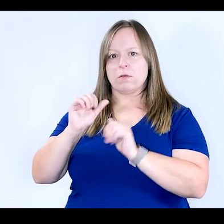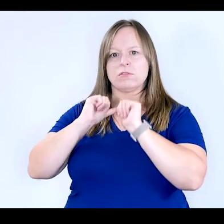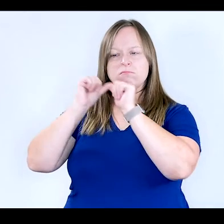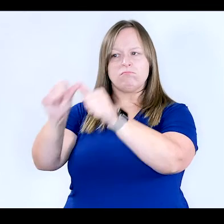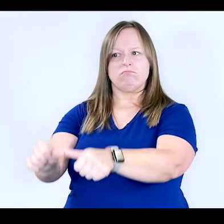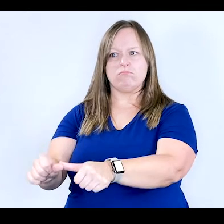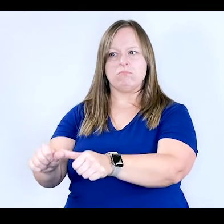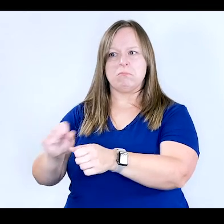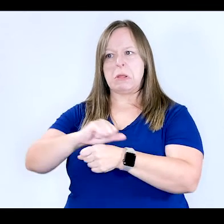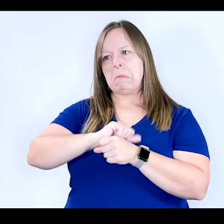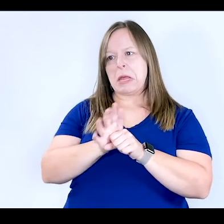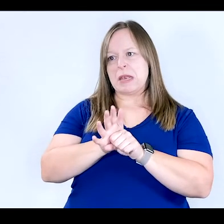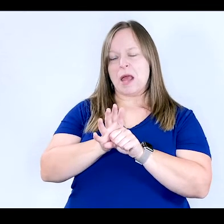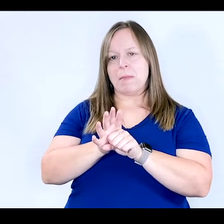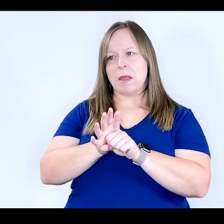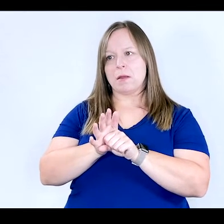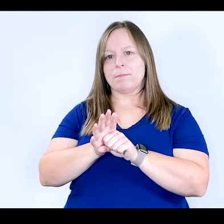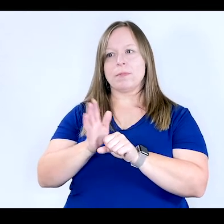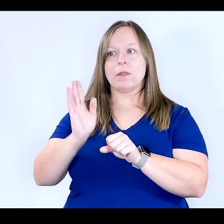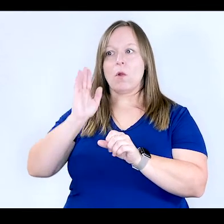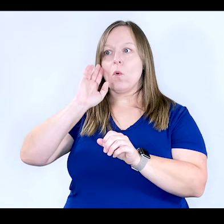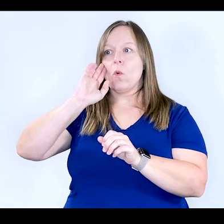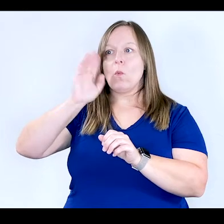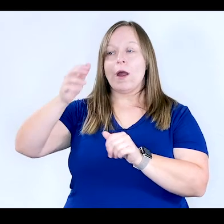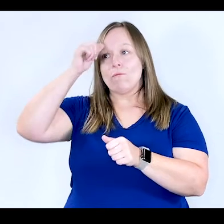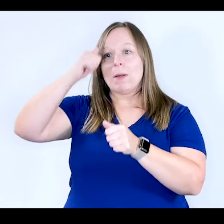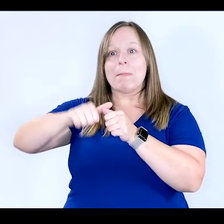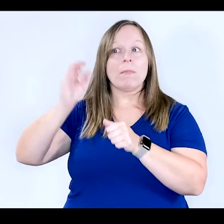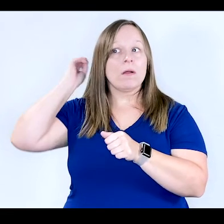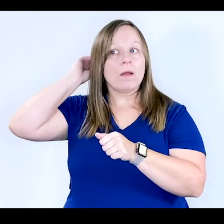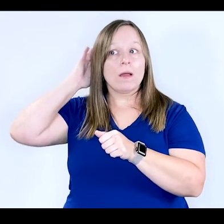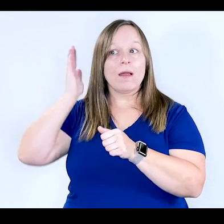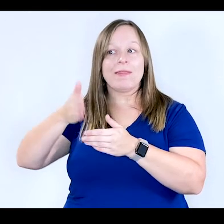through the pandemic but will be remembered on the other side of it for